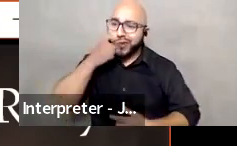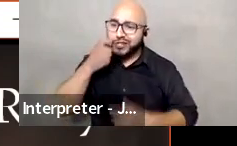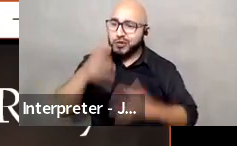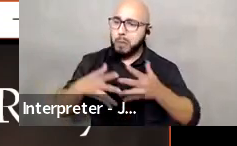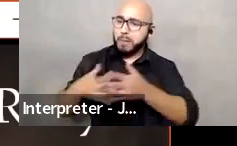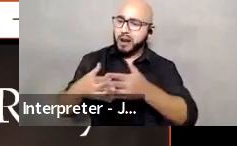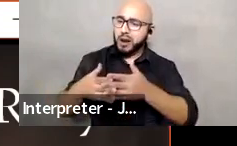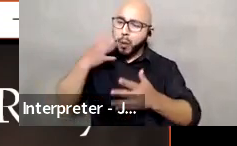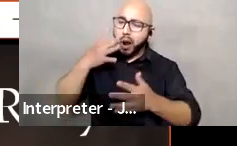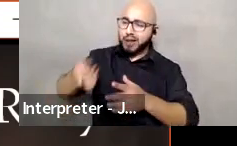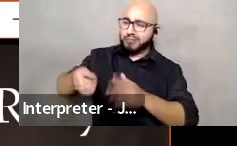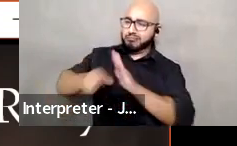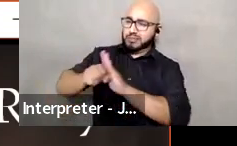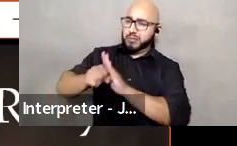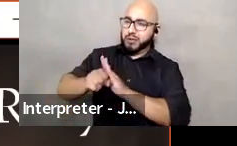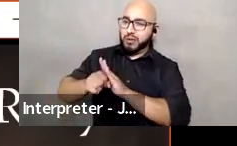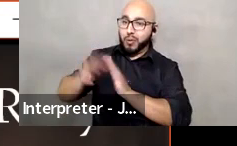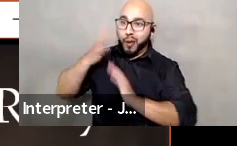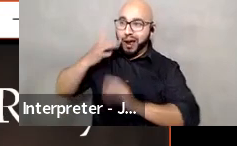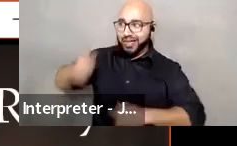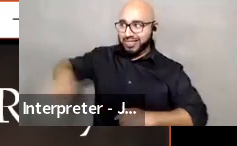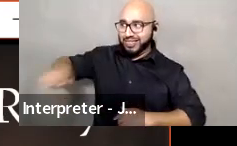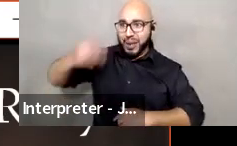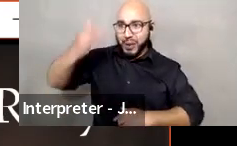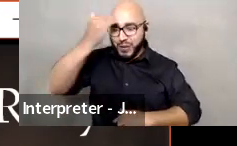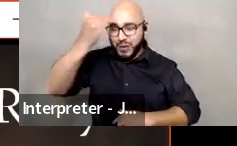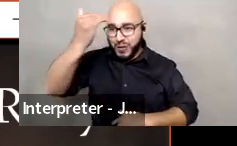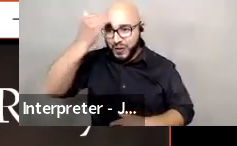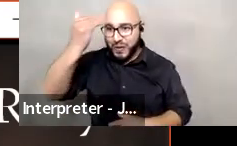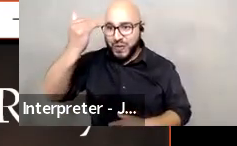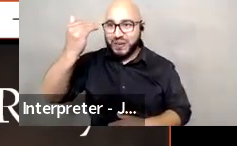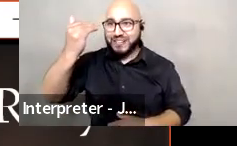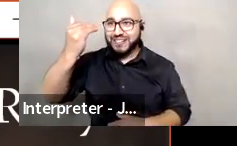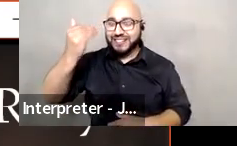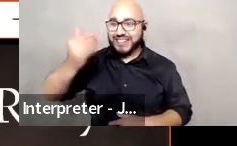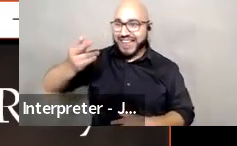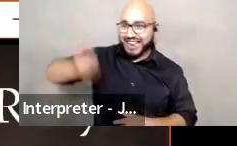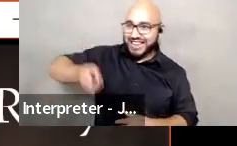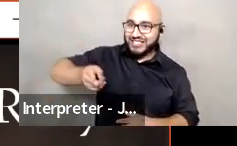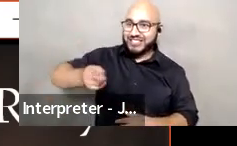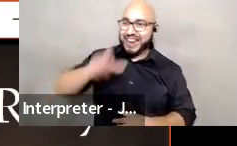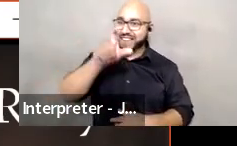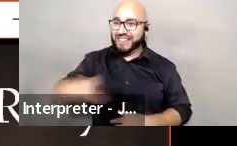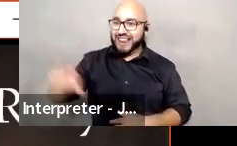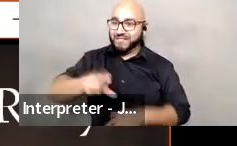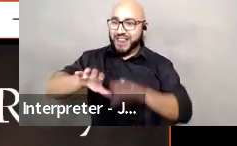I think it's because they knew what. The history of the Confederacy really is.